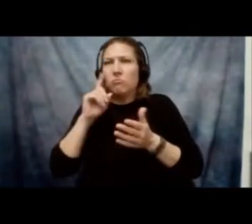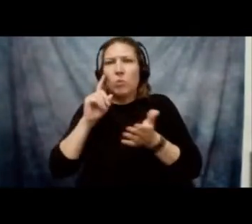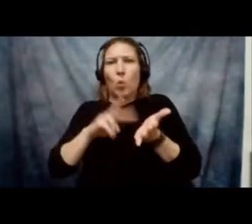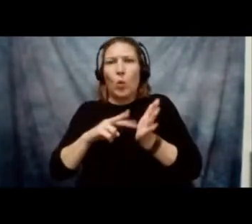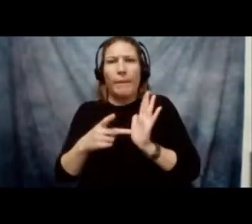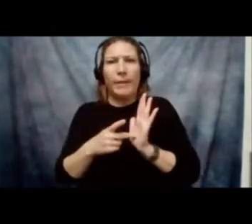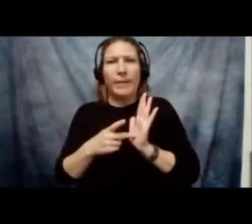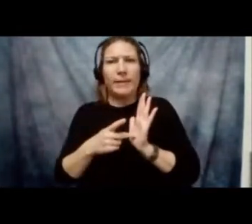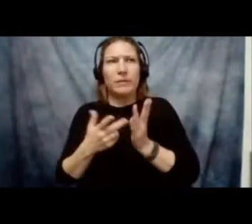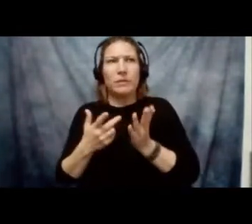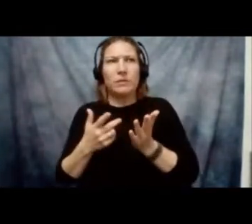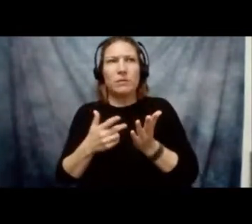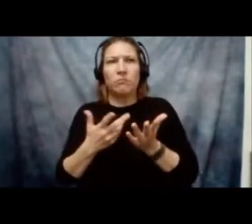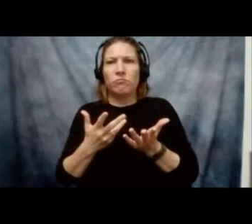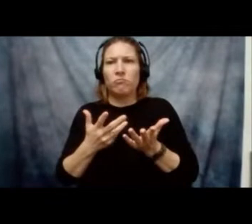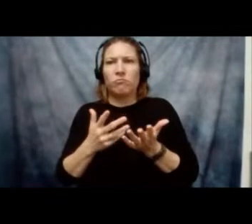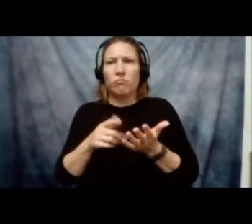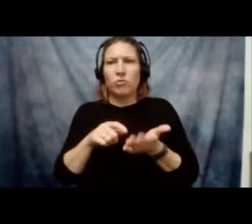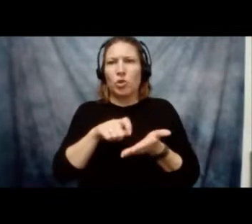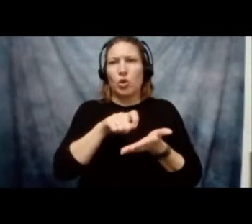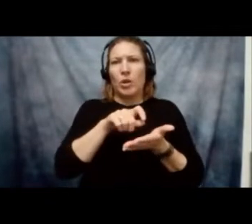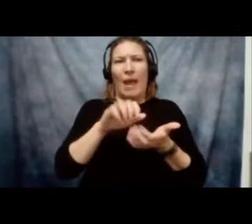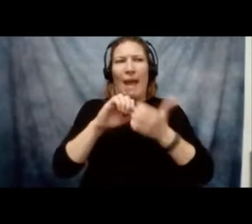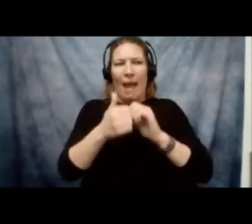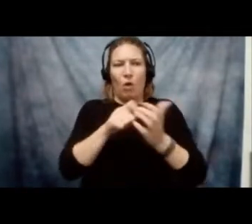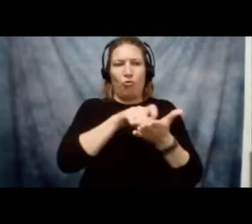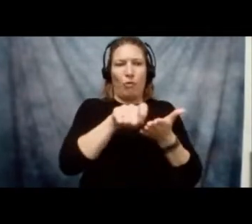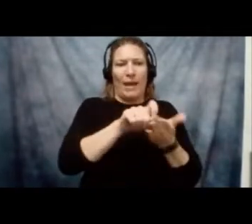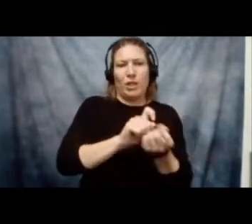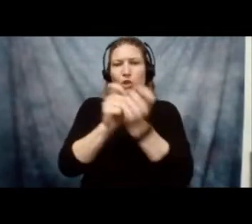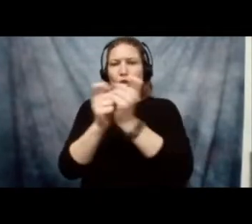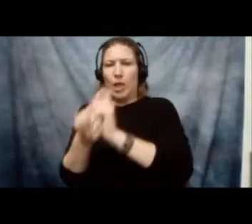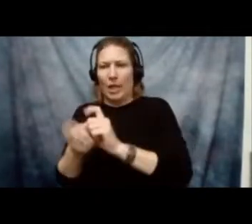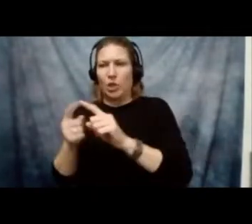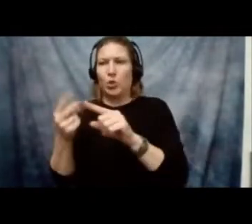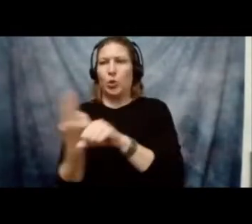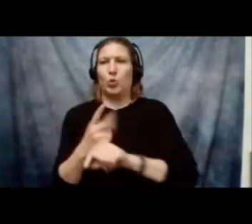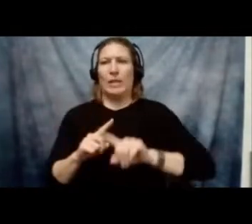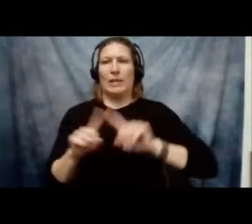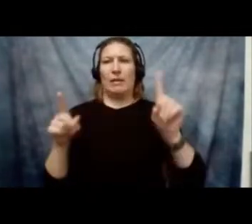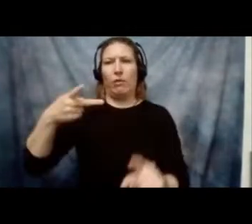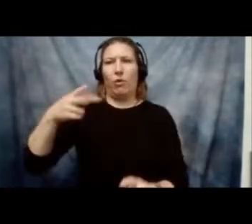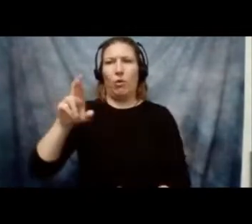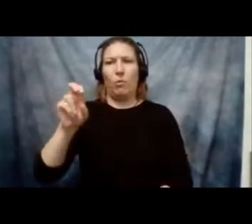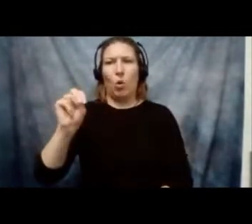kinds of pronouns um what does that mean which pronouns should you use in your writing um all